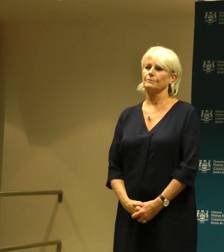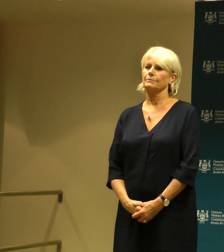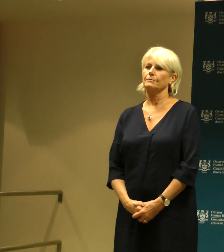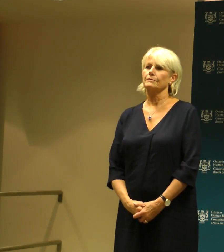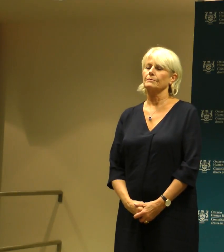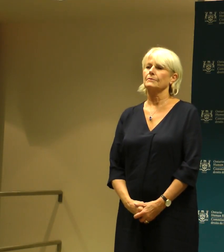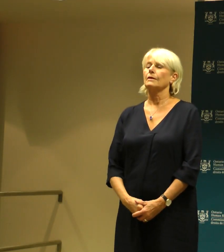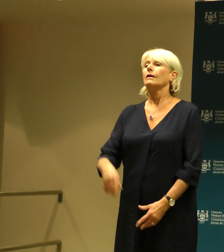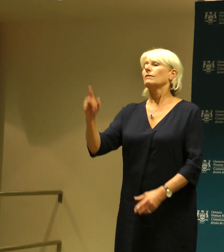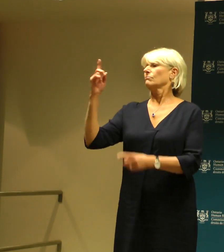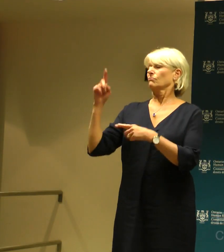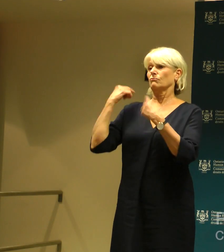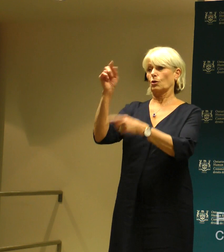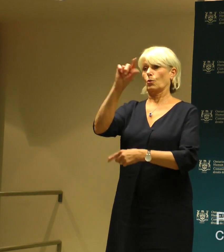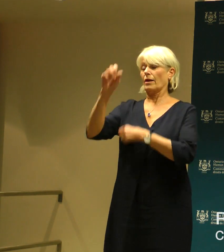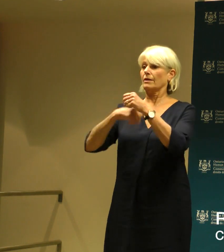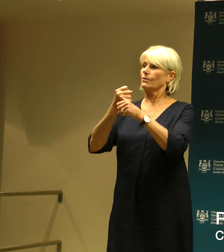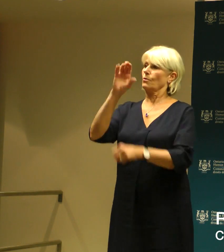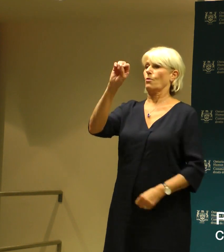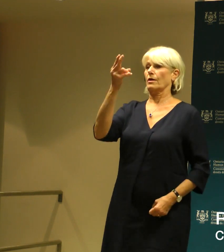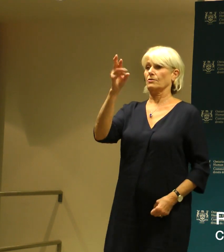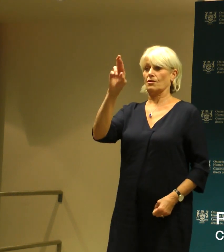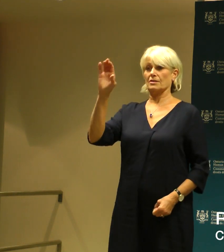Renu Mandhane: For over 20 years, the Ontario Human Rights Commission has